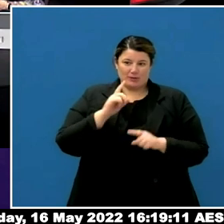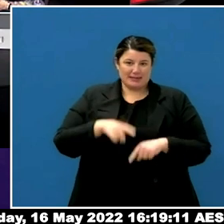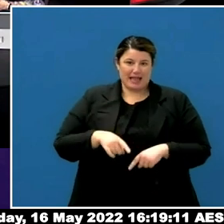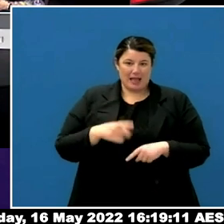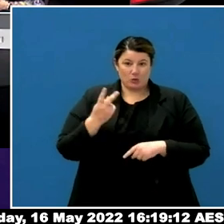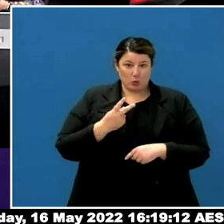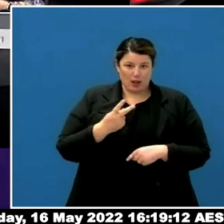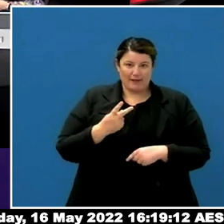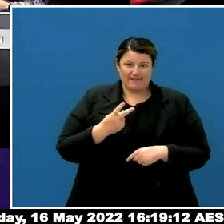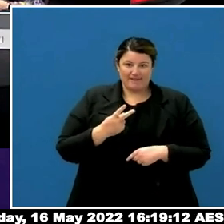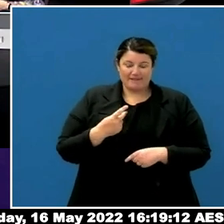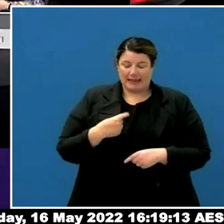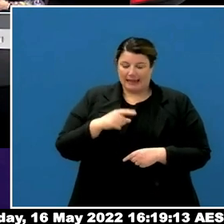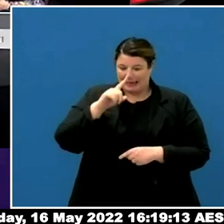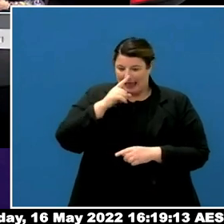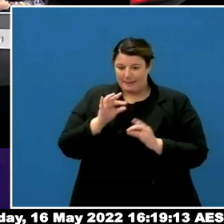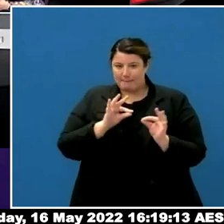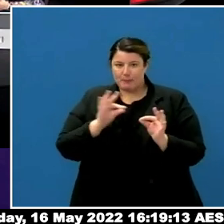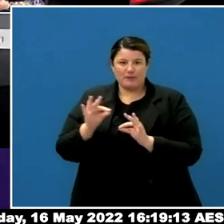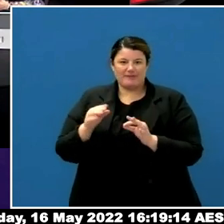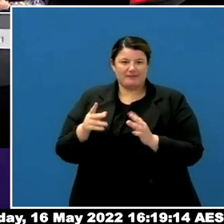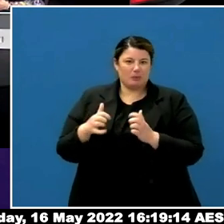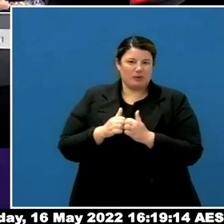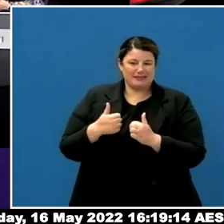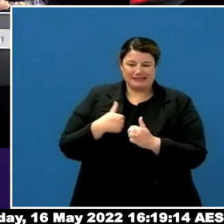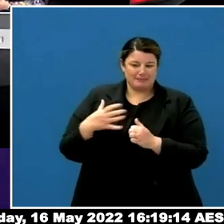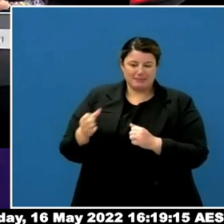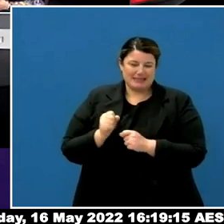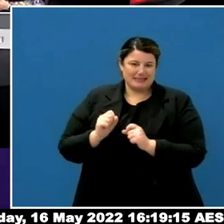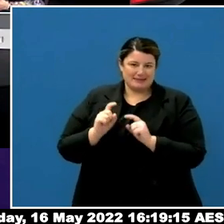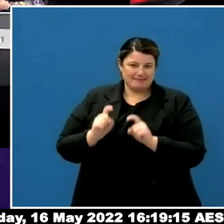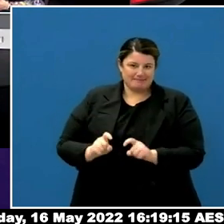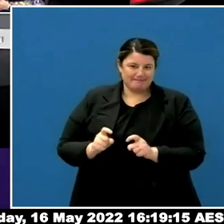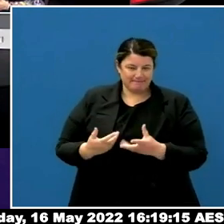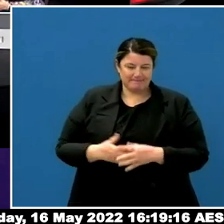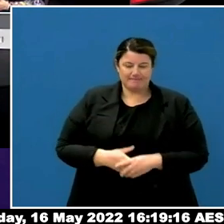12. The other thing is that it's been brought to my attention that instead of "day